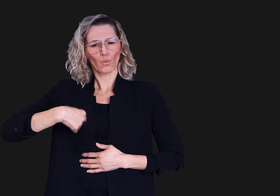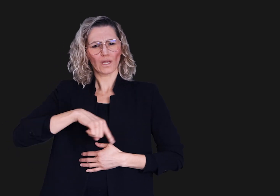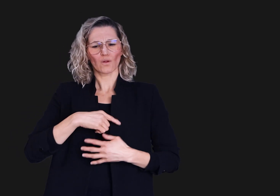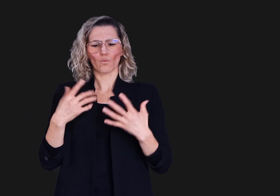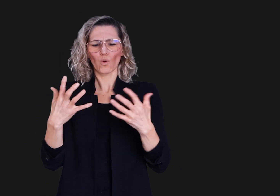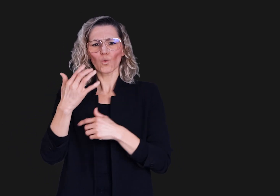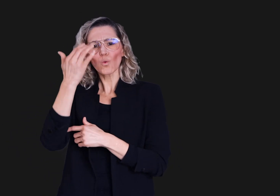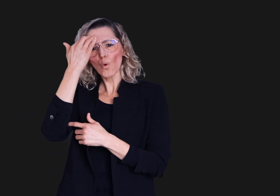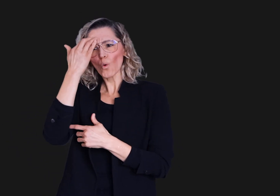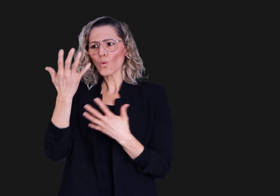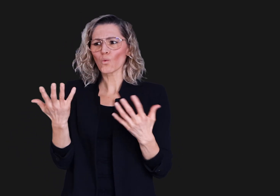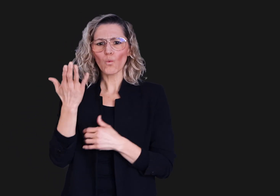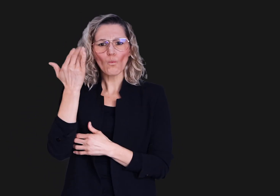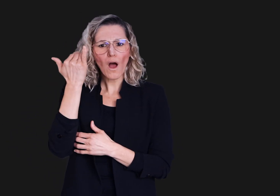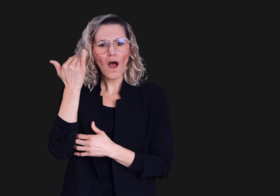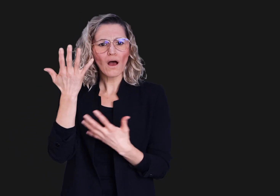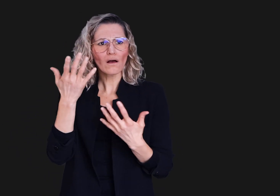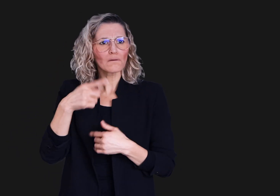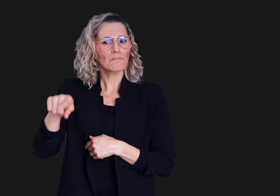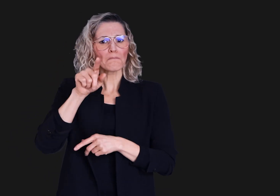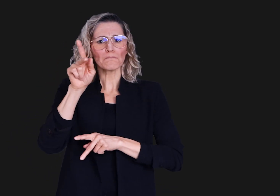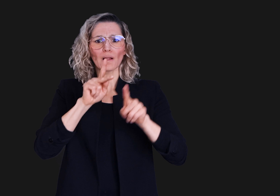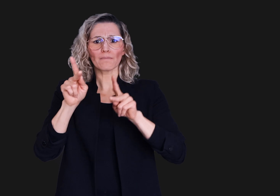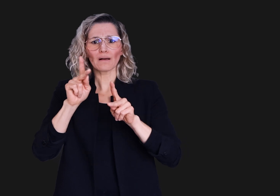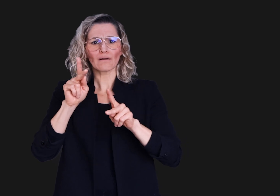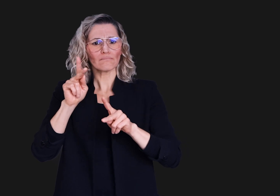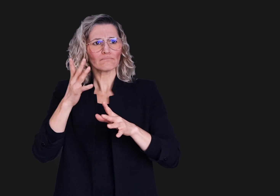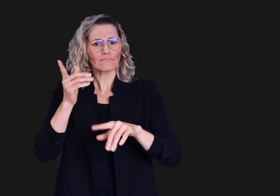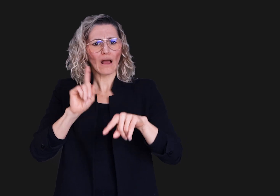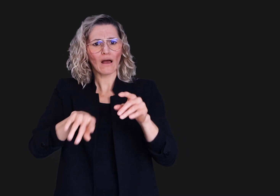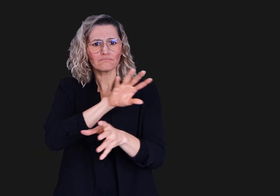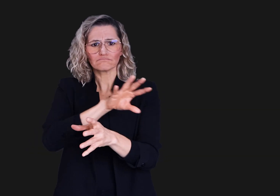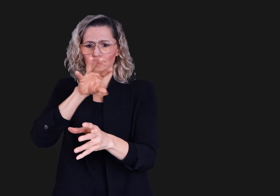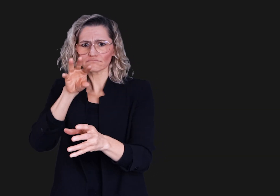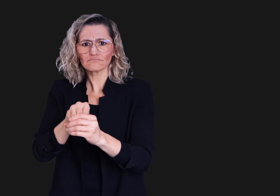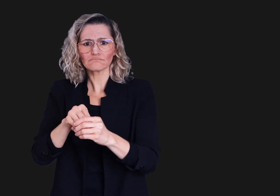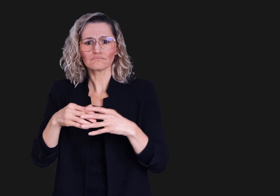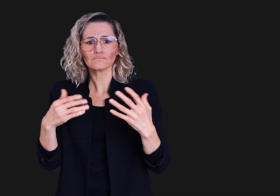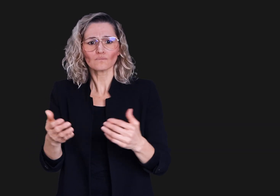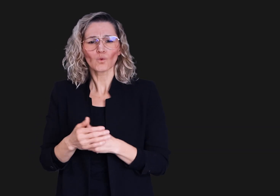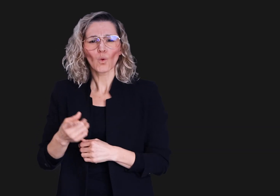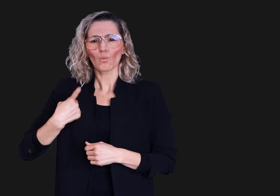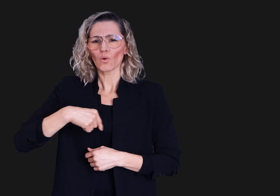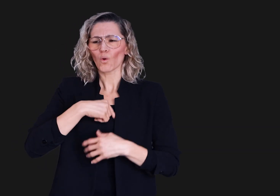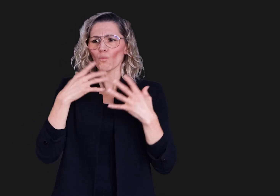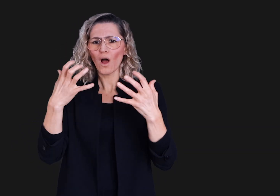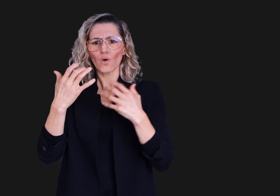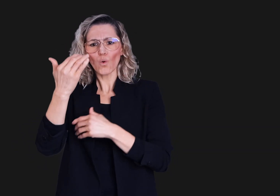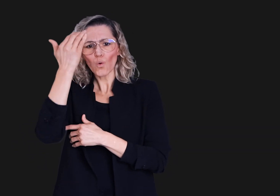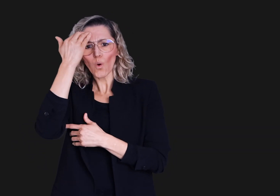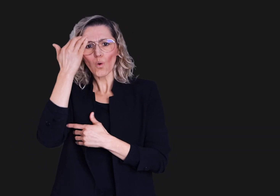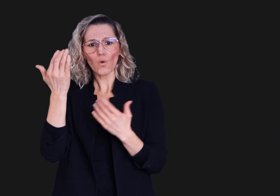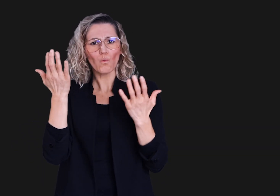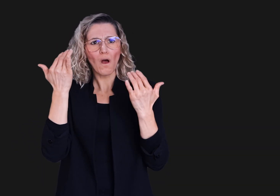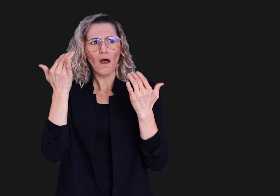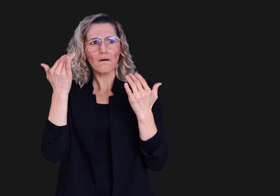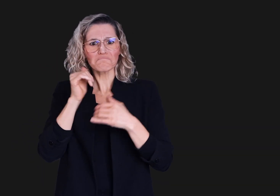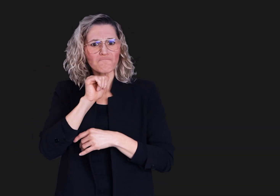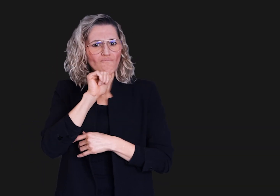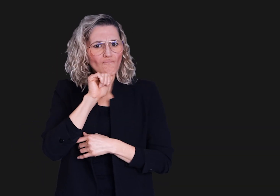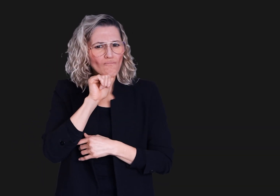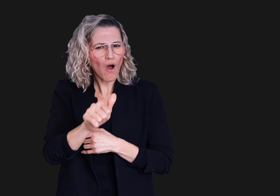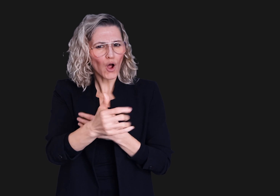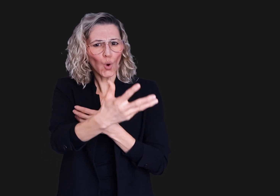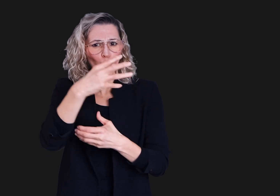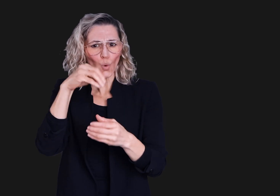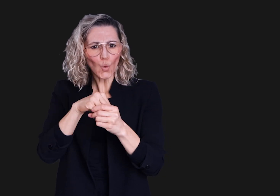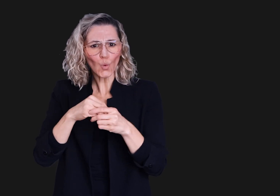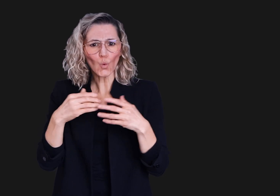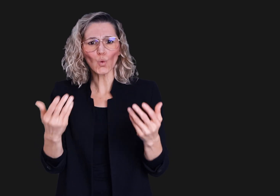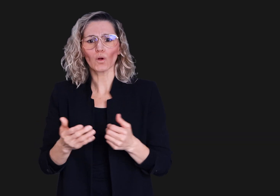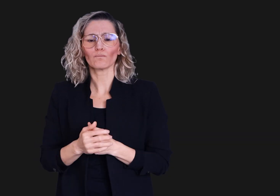We wanted to know why people could not take part. We wanted to know why they were not included.